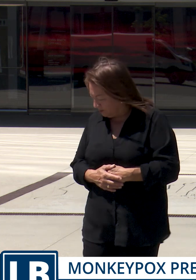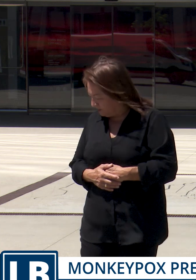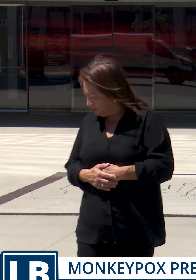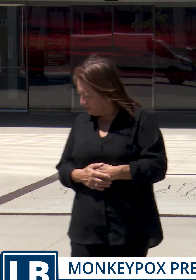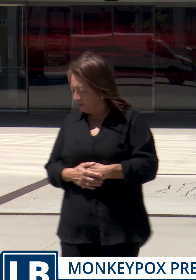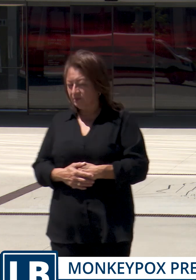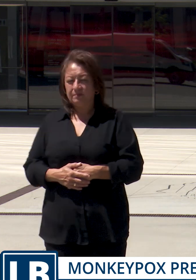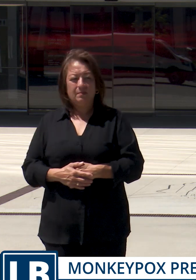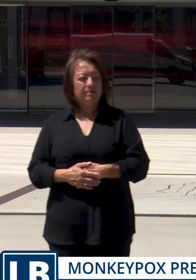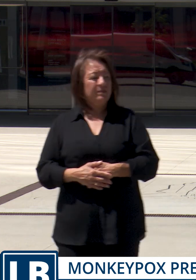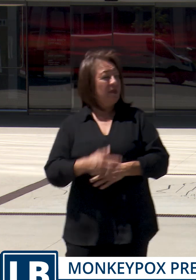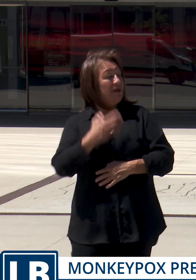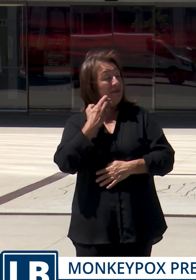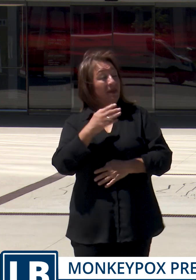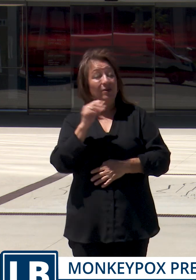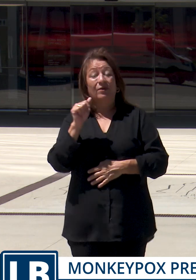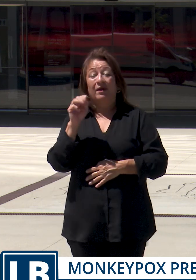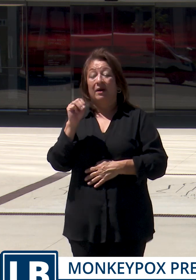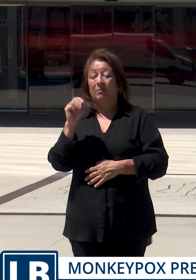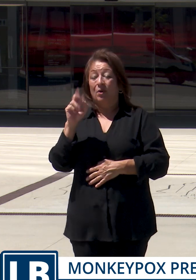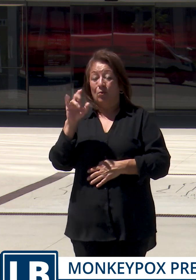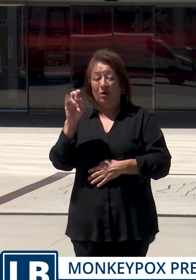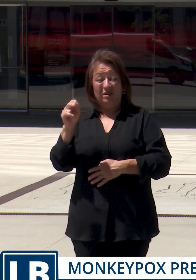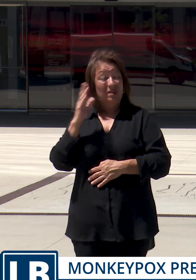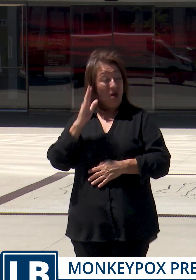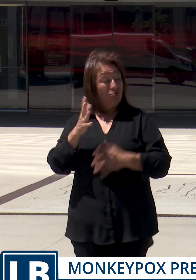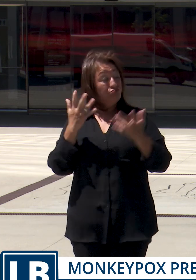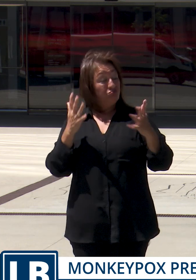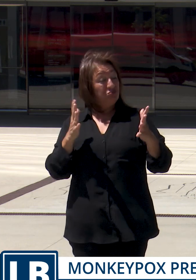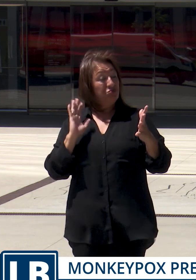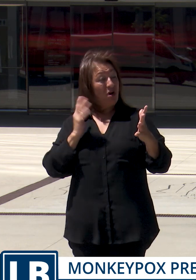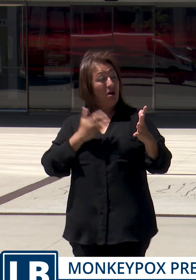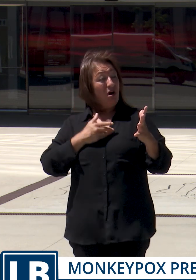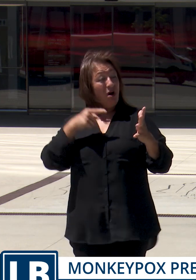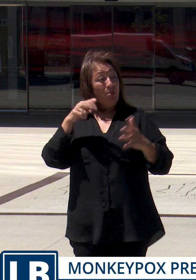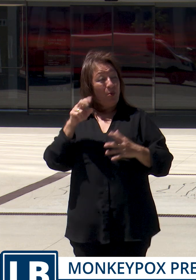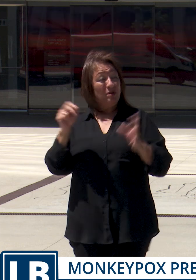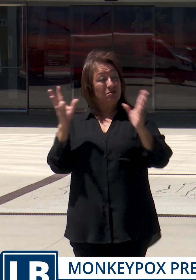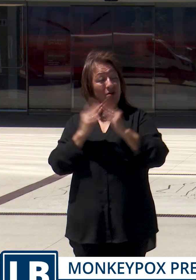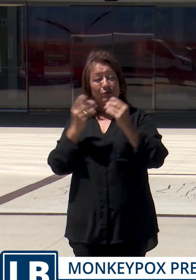thank you omarandi um that'll conclude our press conference for today thank you for joining us